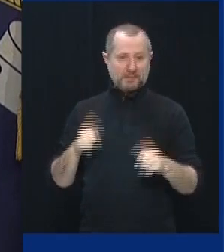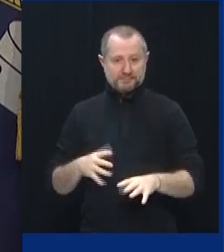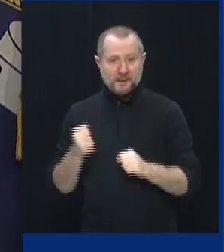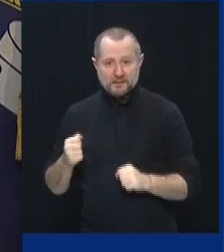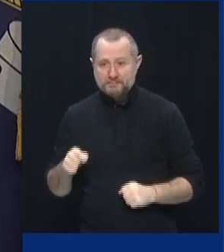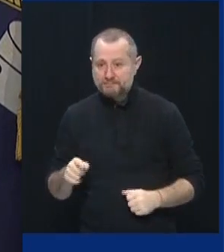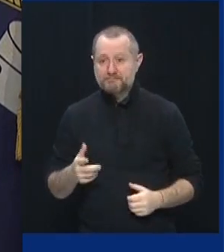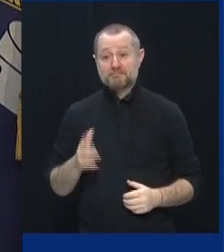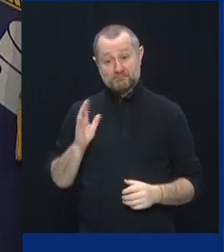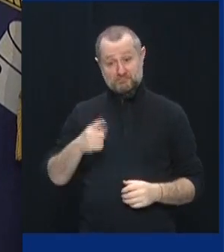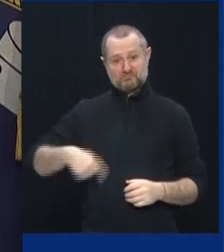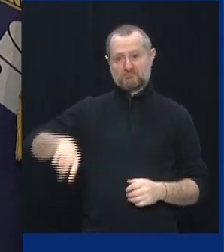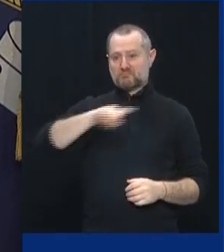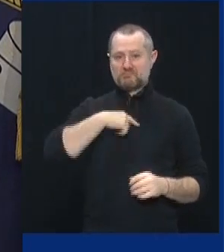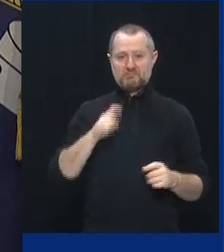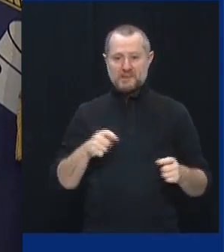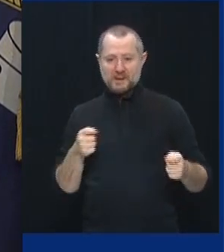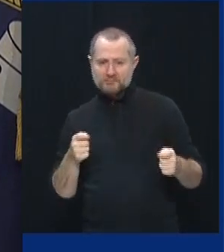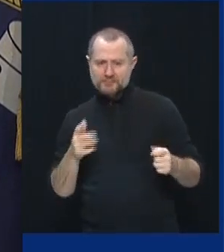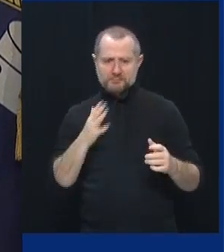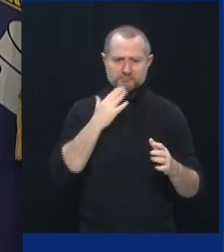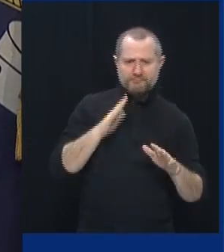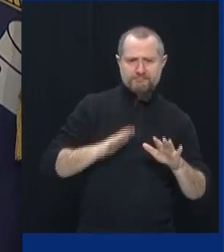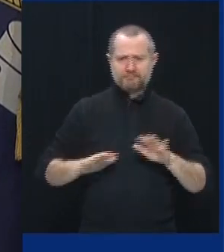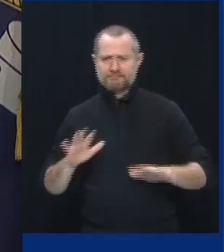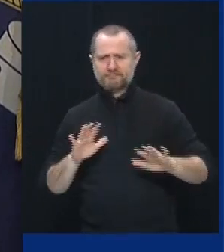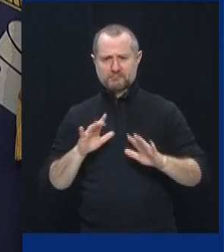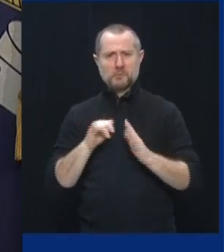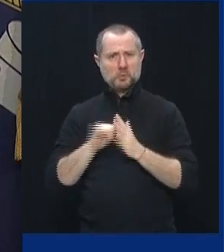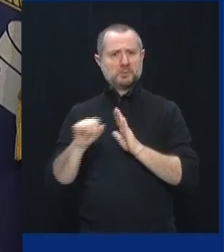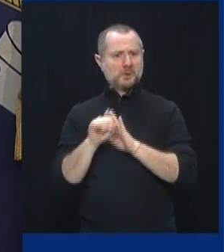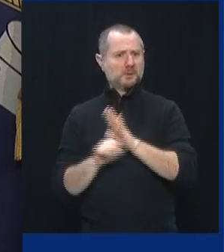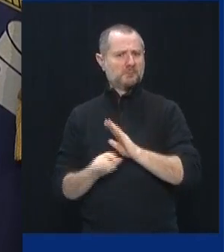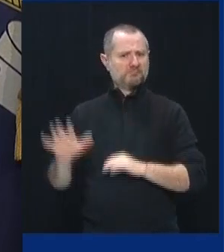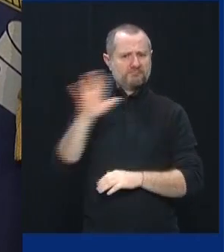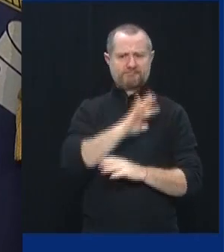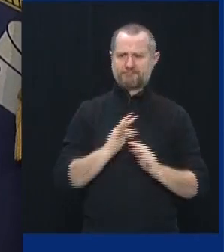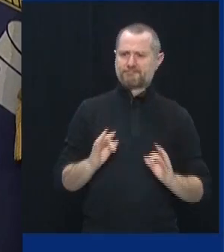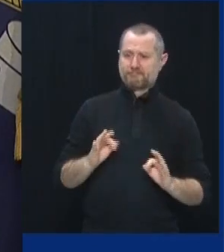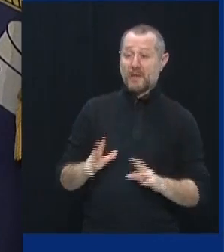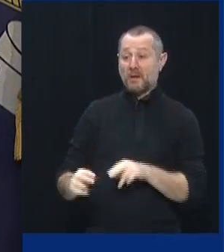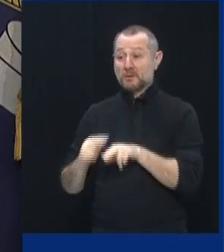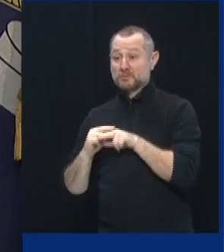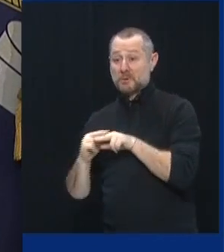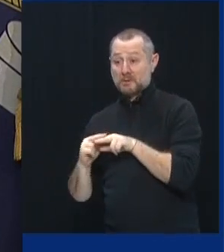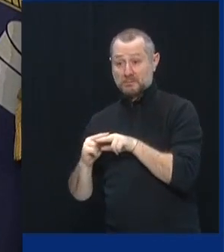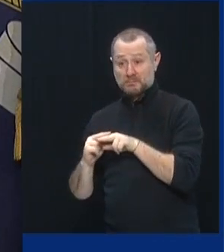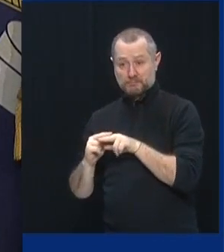IT GETS, IT CAN BE VERY DANGEROUS VERY QUICKLY.